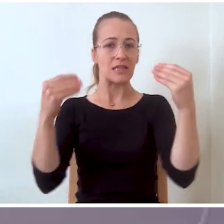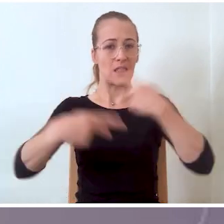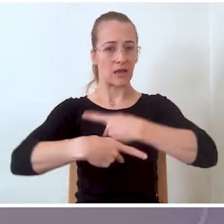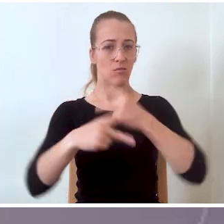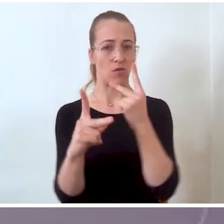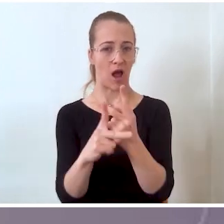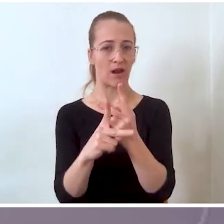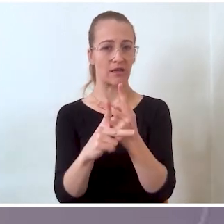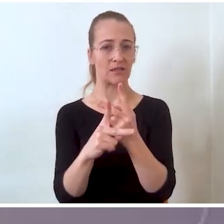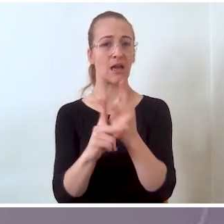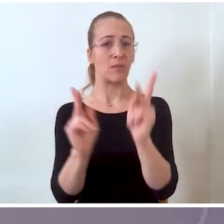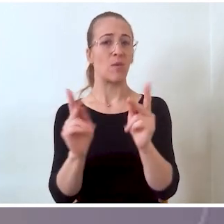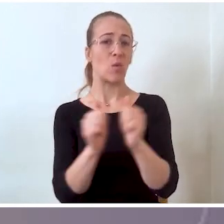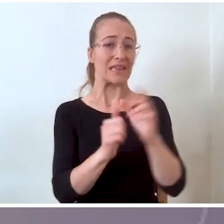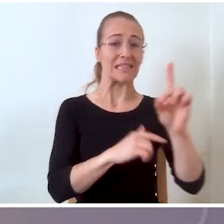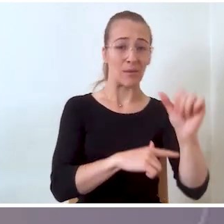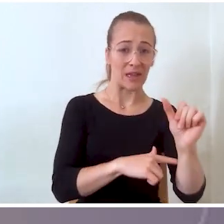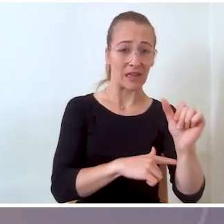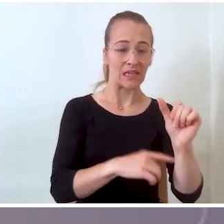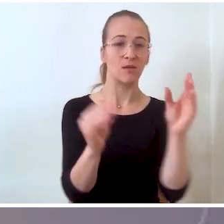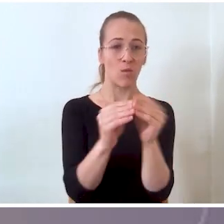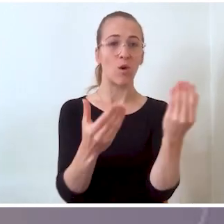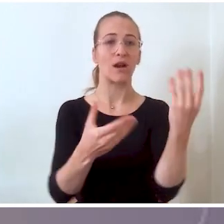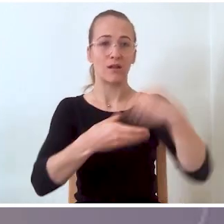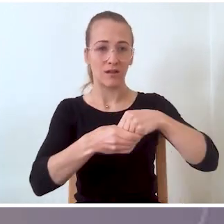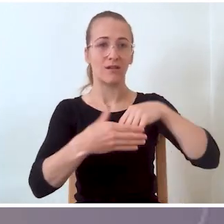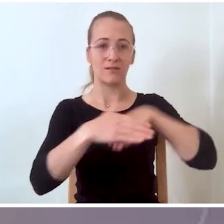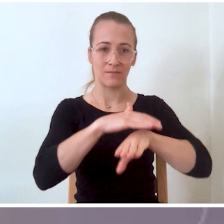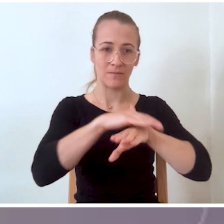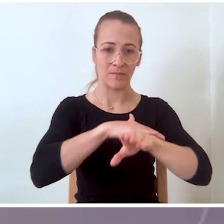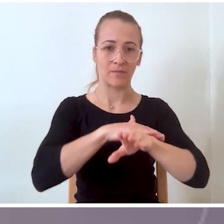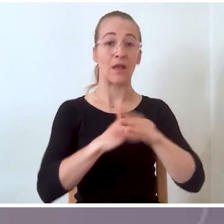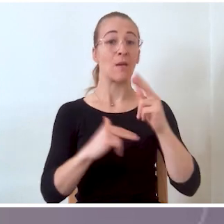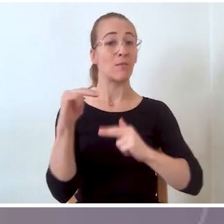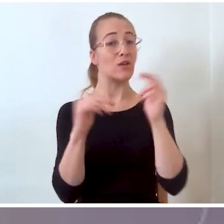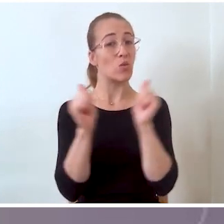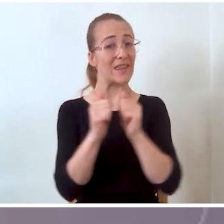physical products to people with disabilities so that it's more inclusive. When you build with accessibility in mind,